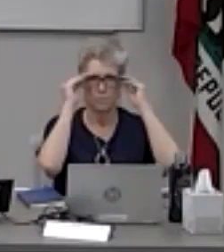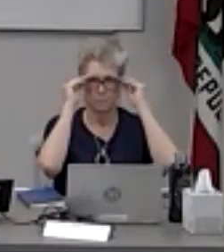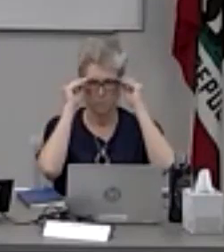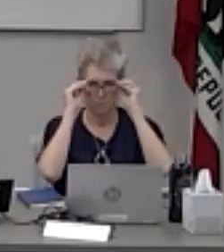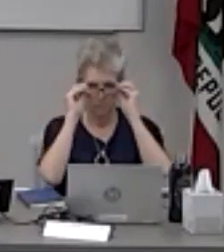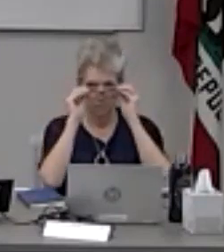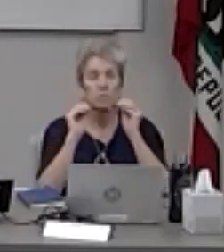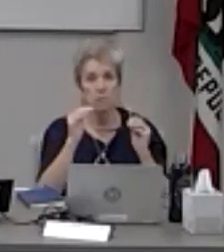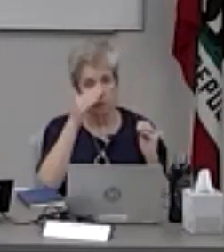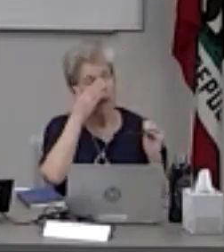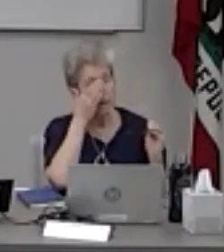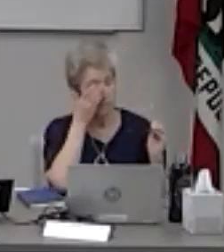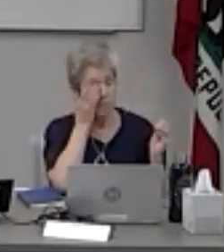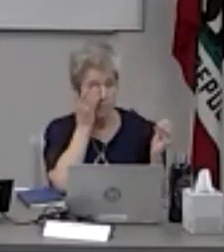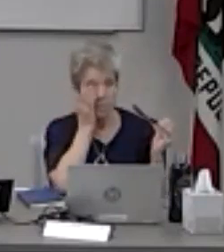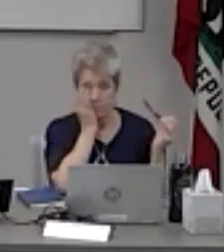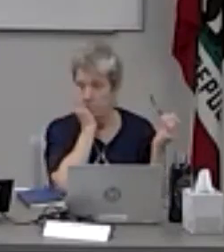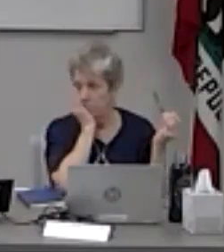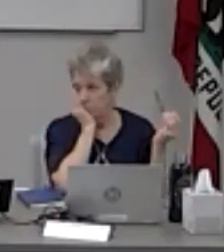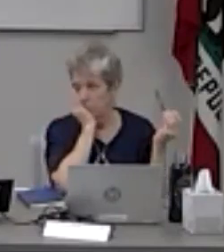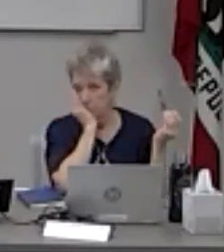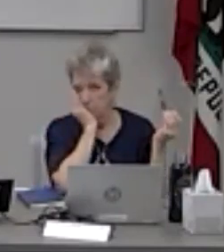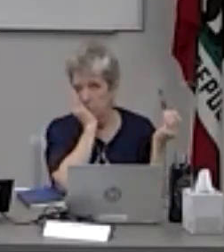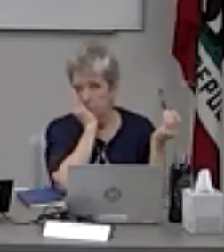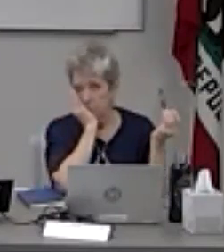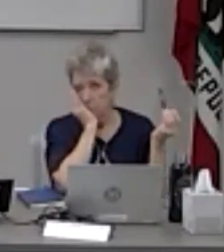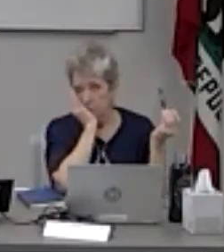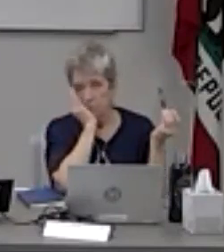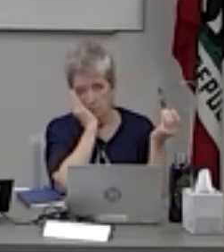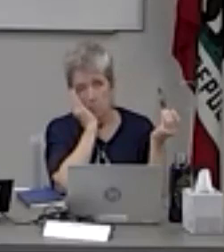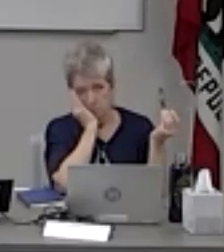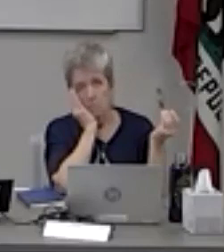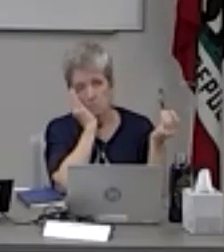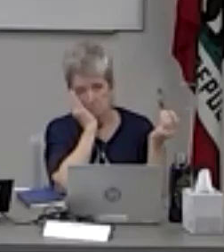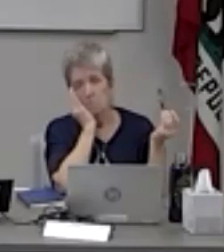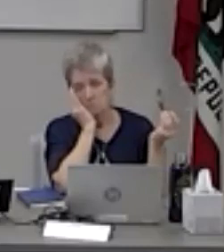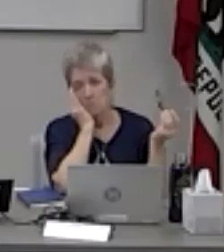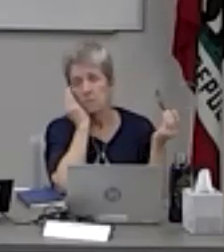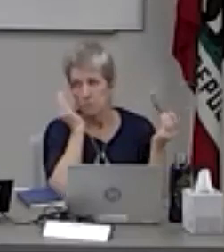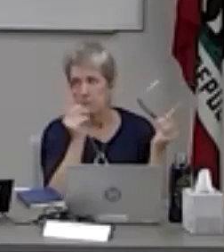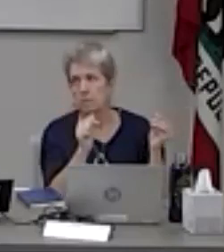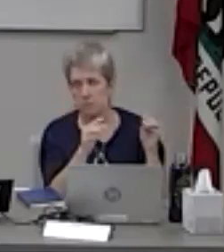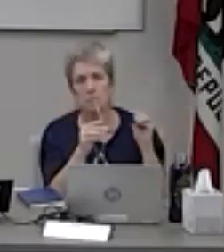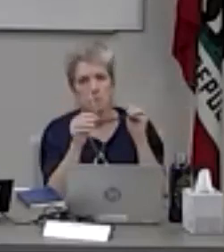work group um would be interested in hearing a a a general overall presentation about the